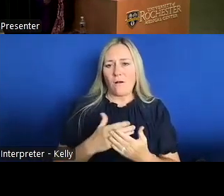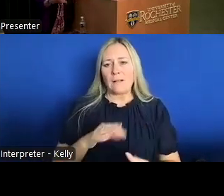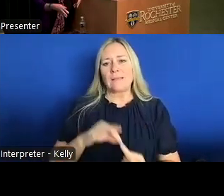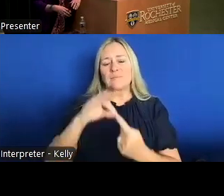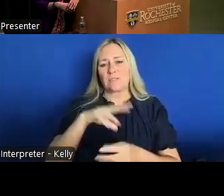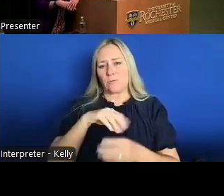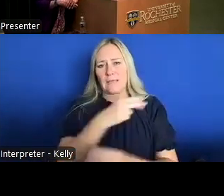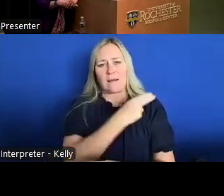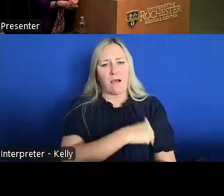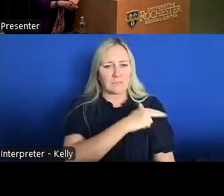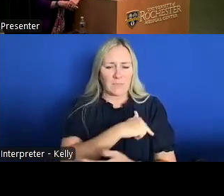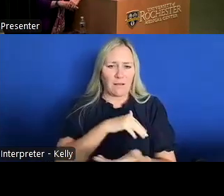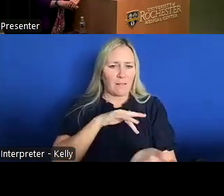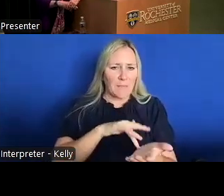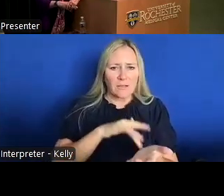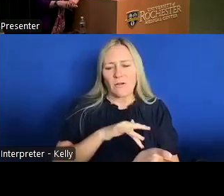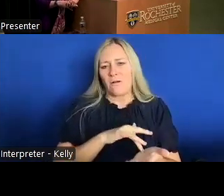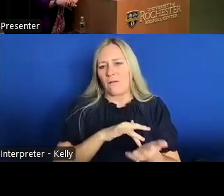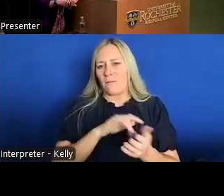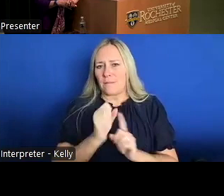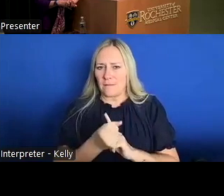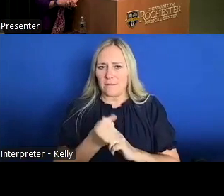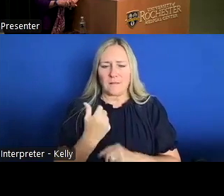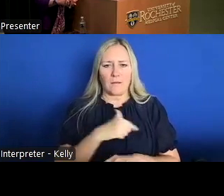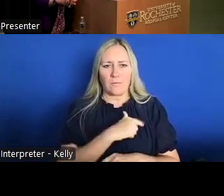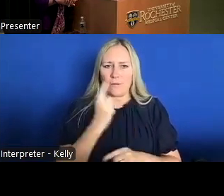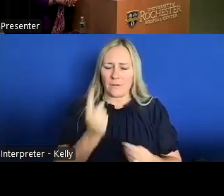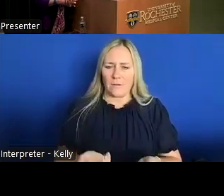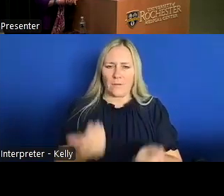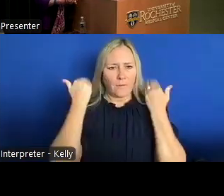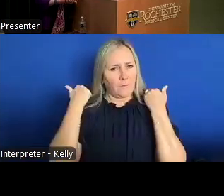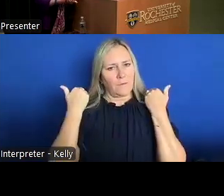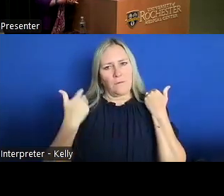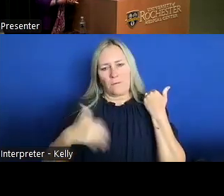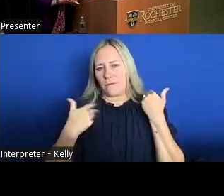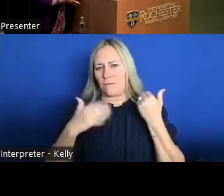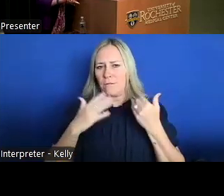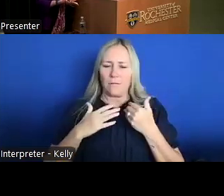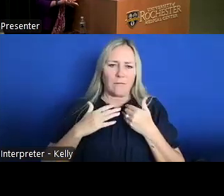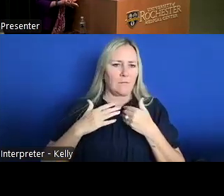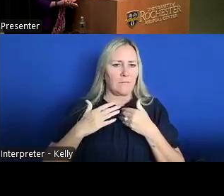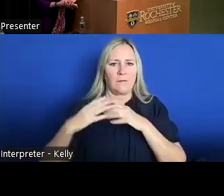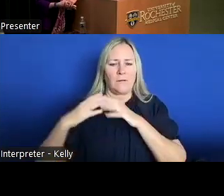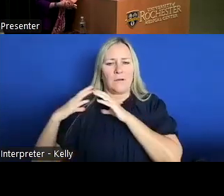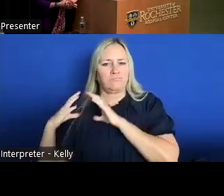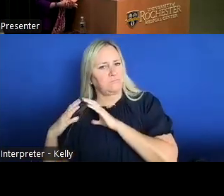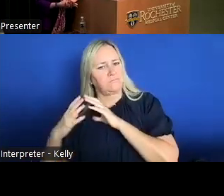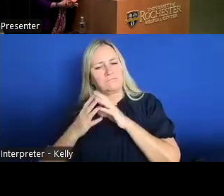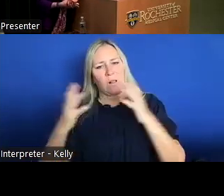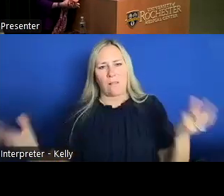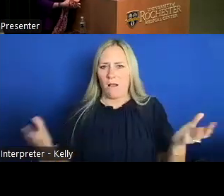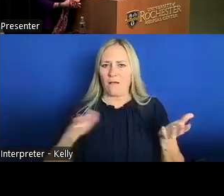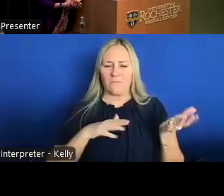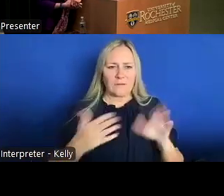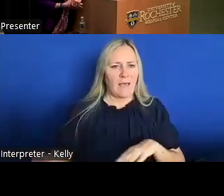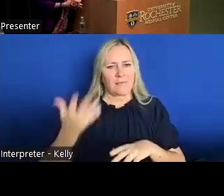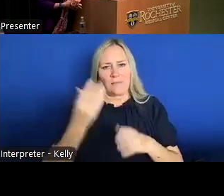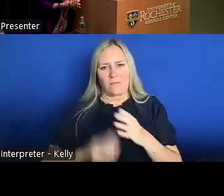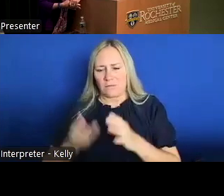medical settings uh inundated overloaded uh with tragic death and loss situations and had to just